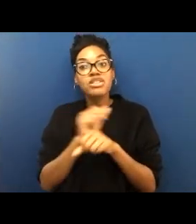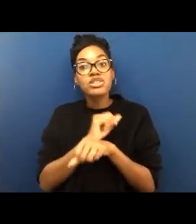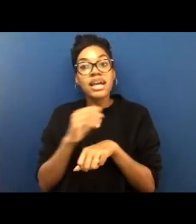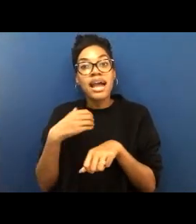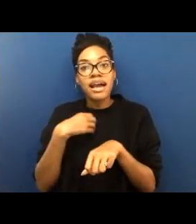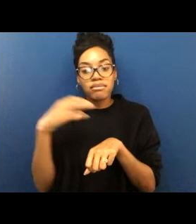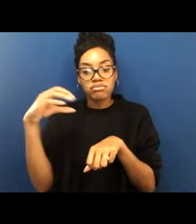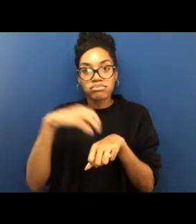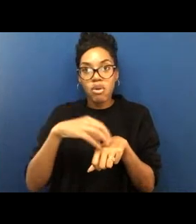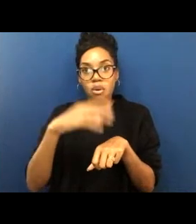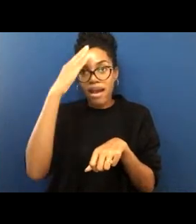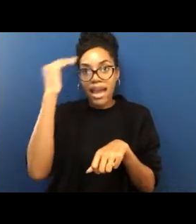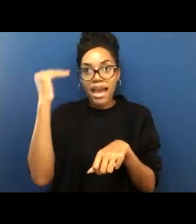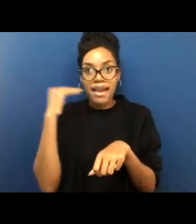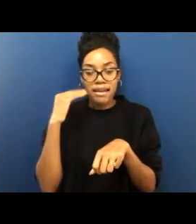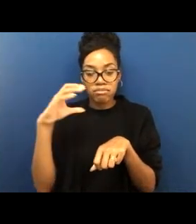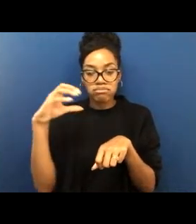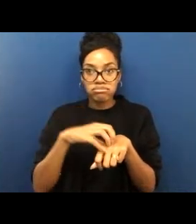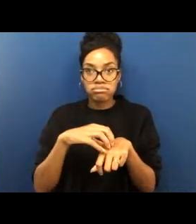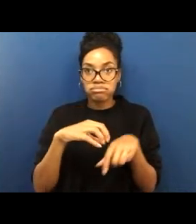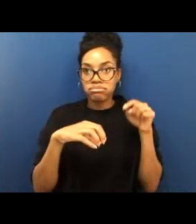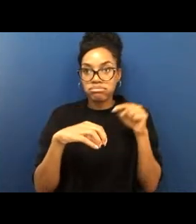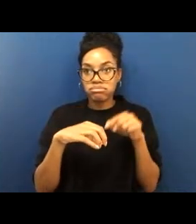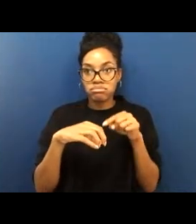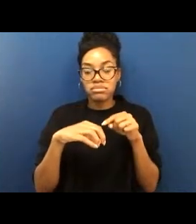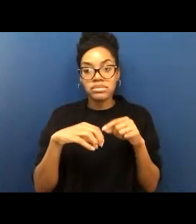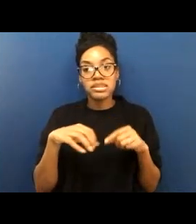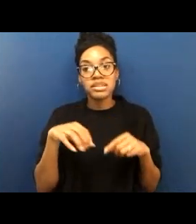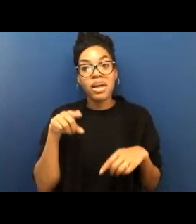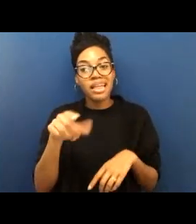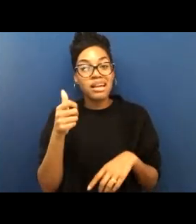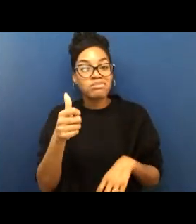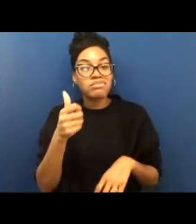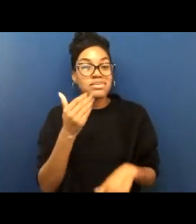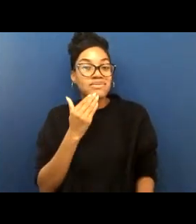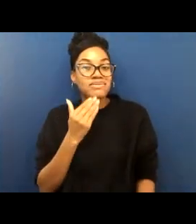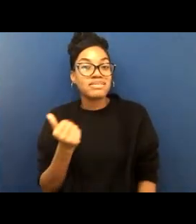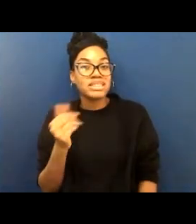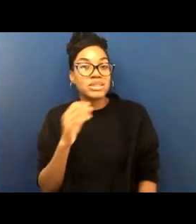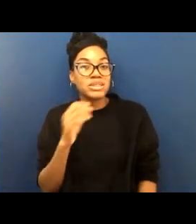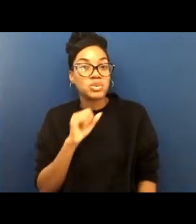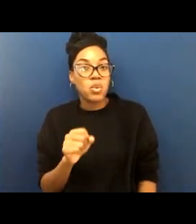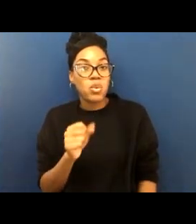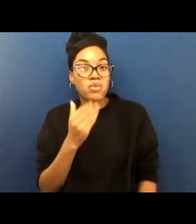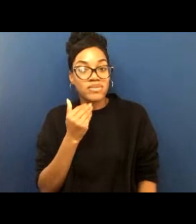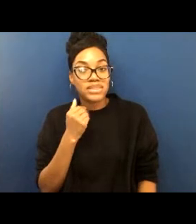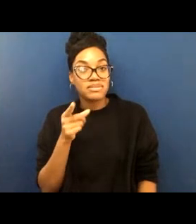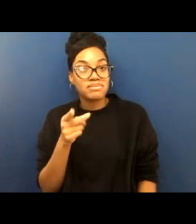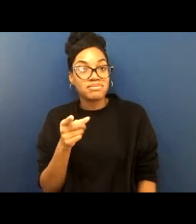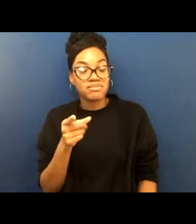So this male might be as old, as 15-years-old. And we can basically,